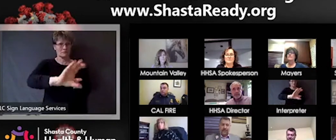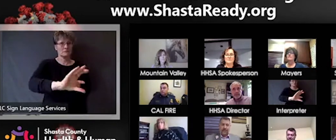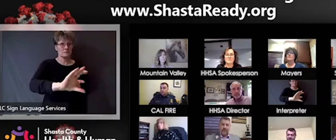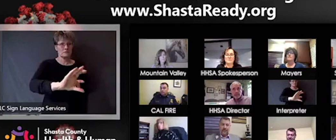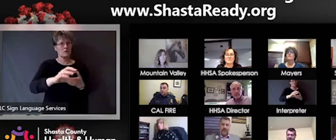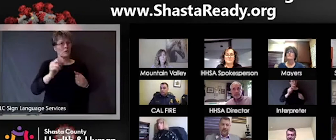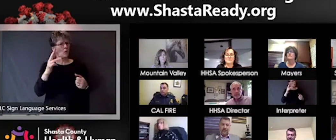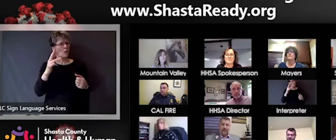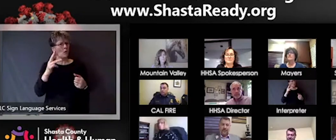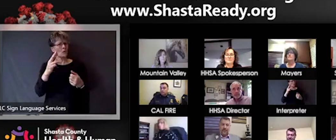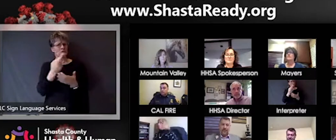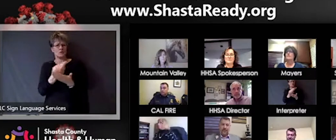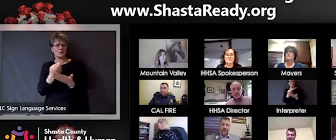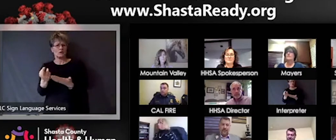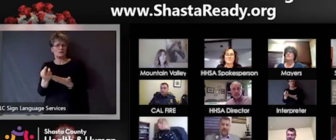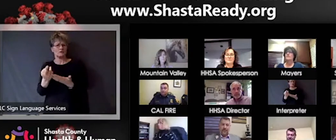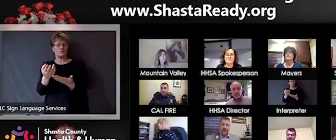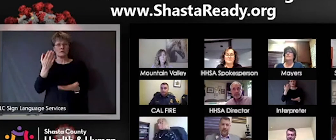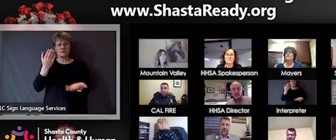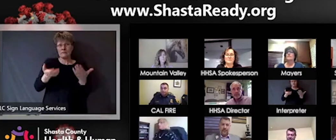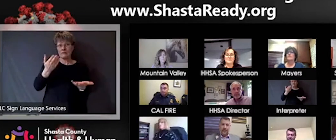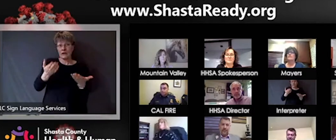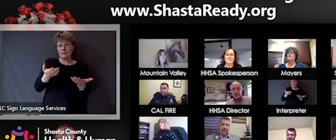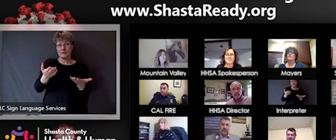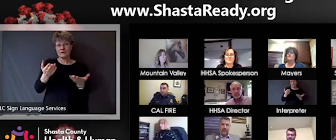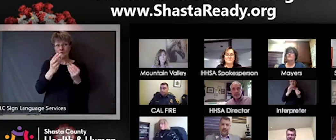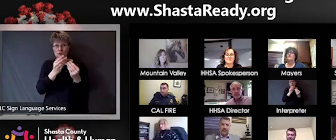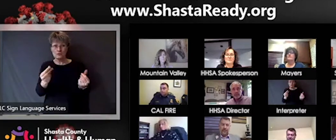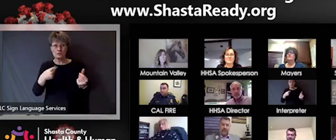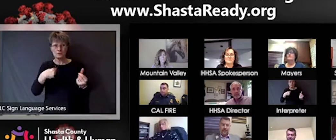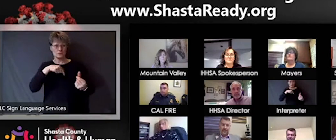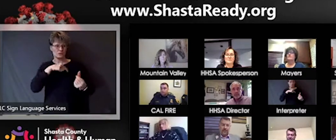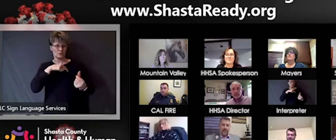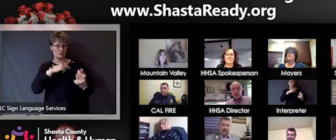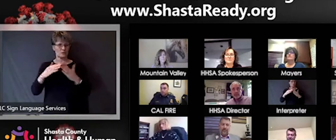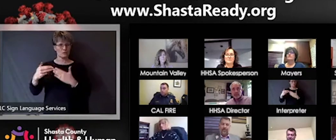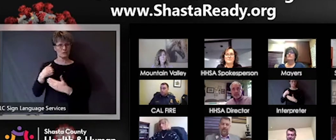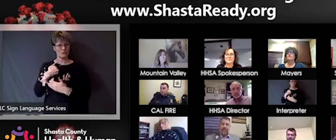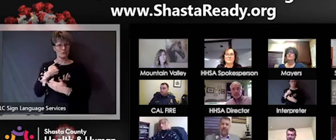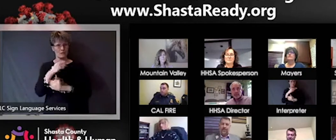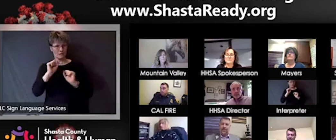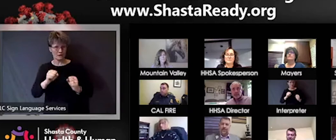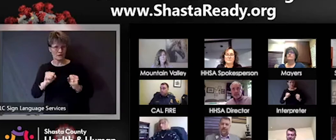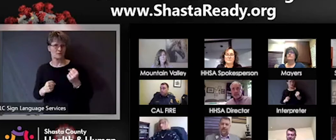there might be some solutions that the community could do to get testing kits.